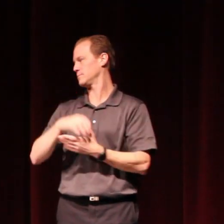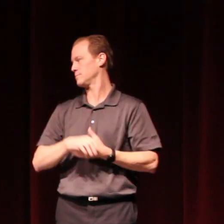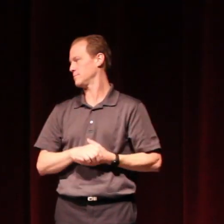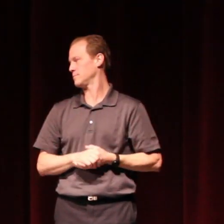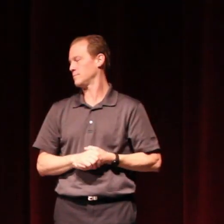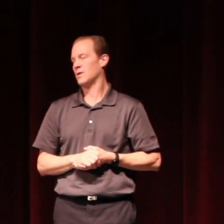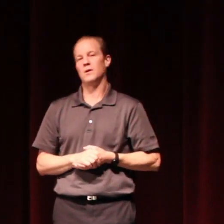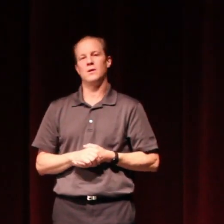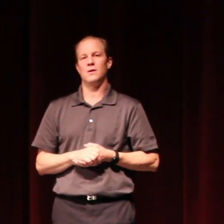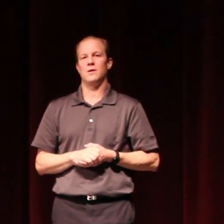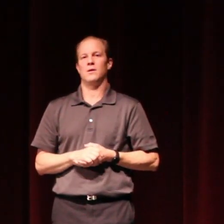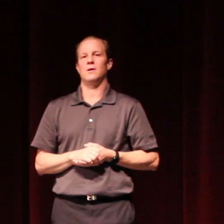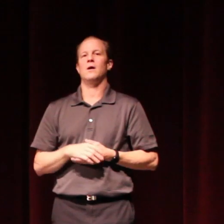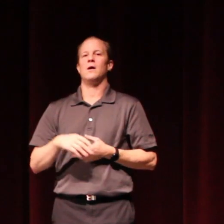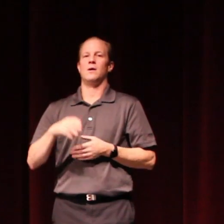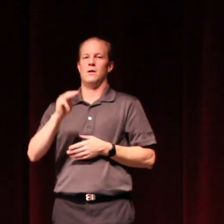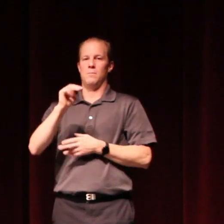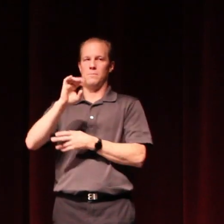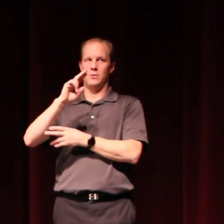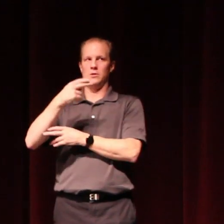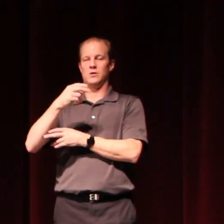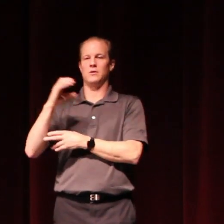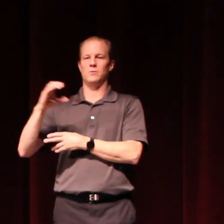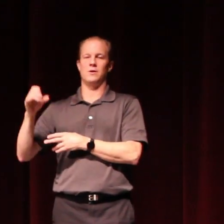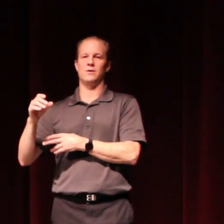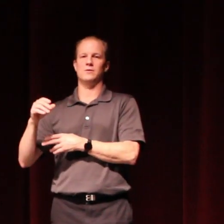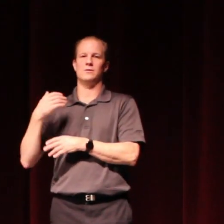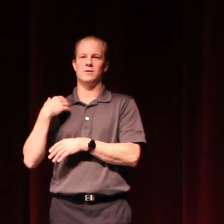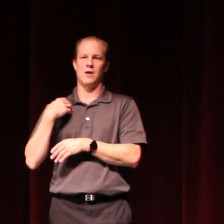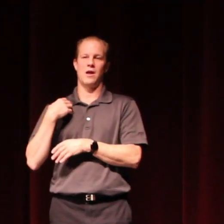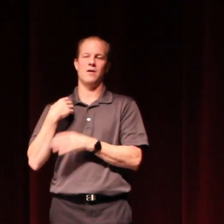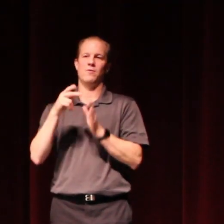Michigan community colleges have policy boards known as the Board of Trustees,